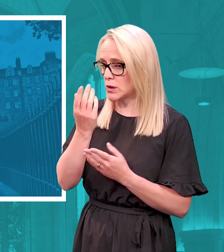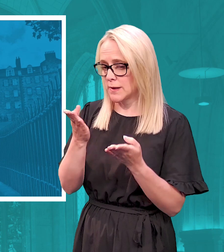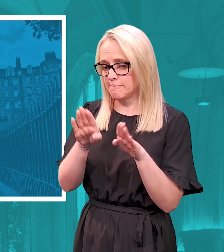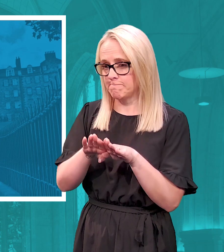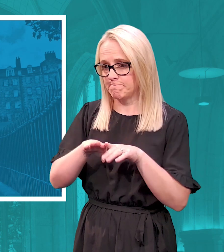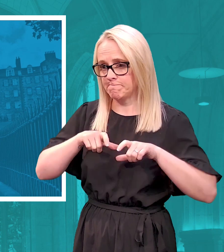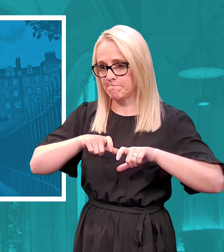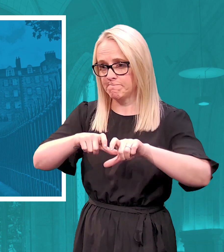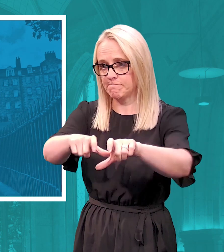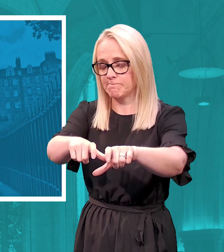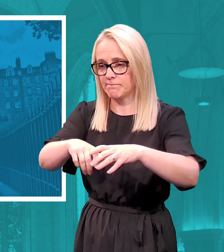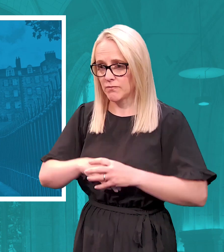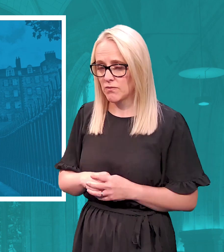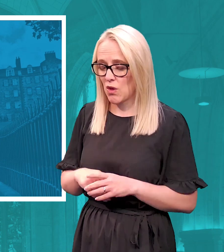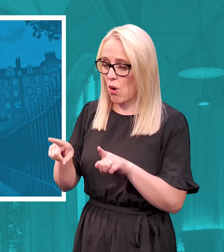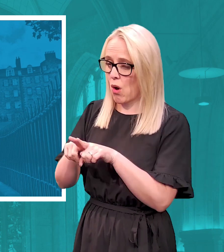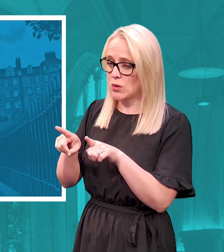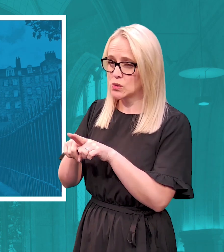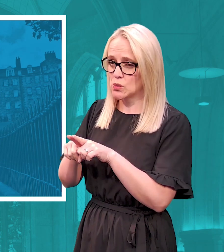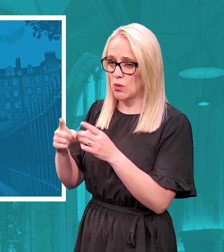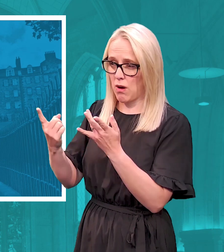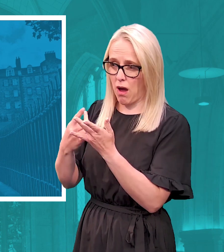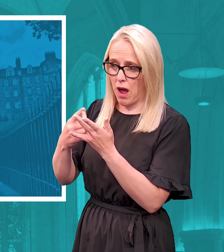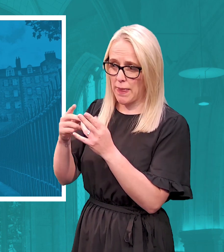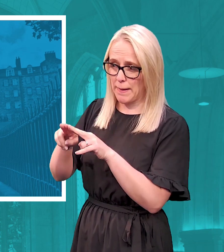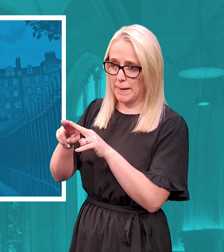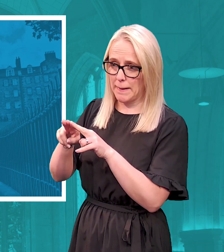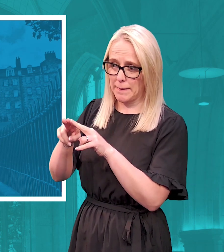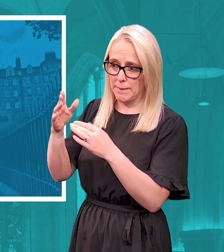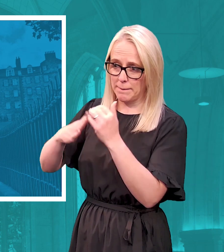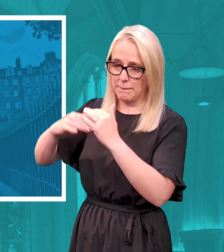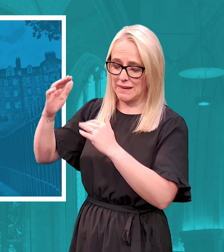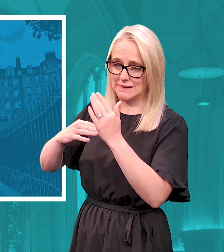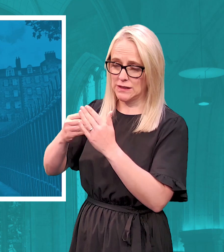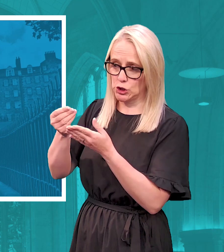while the costs of maintaining others is likely to lead to rationalisation.